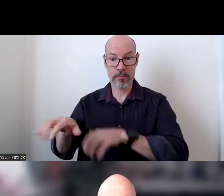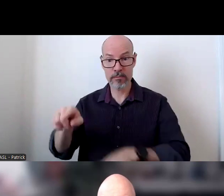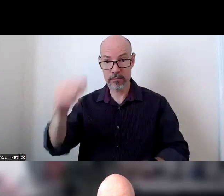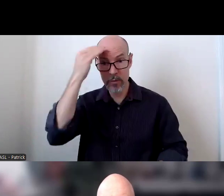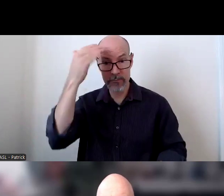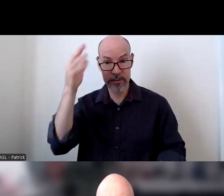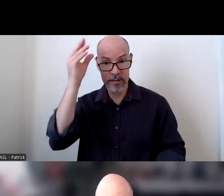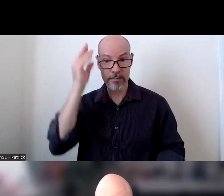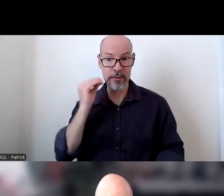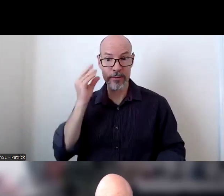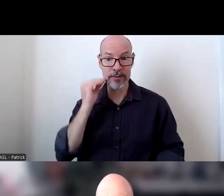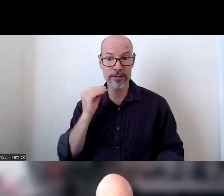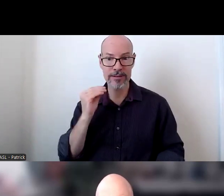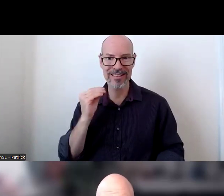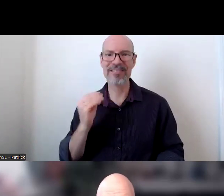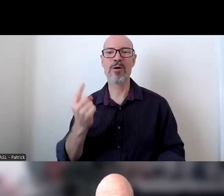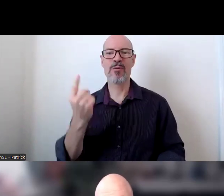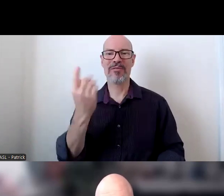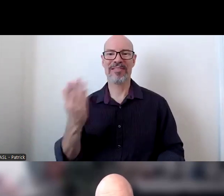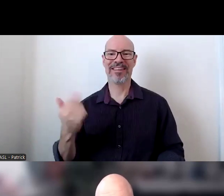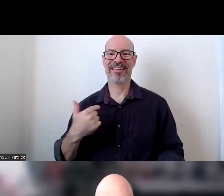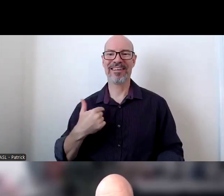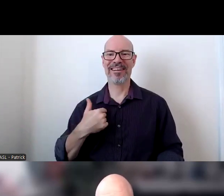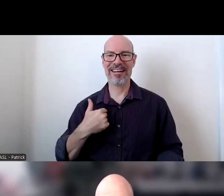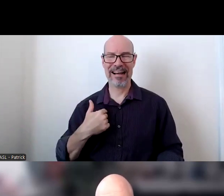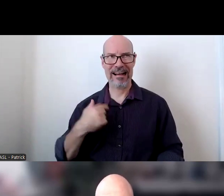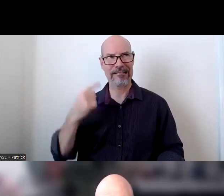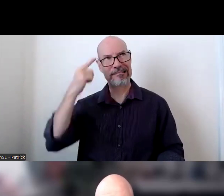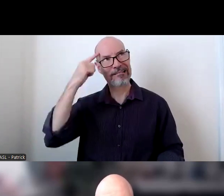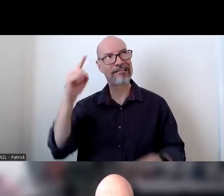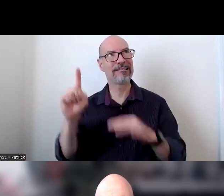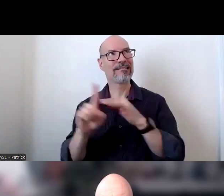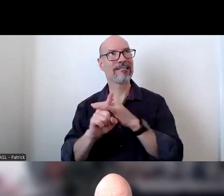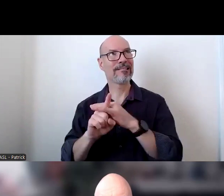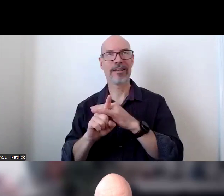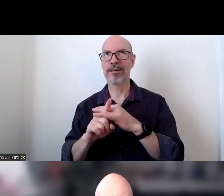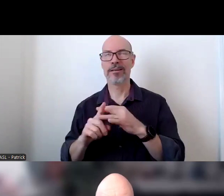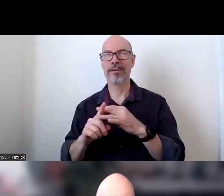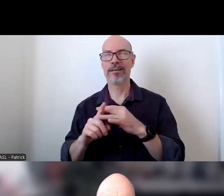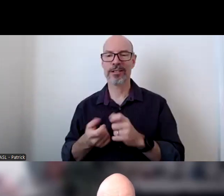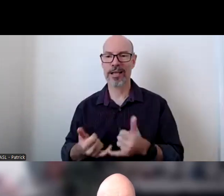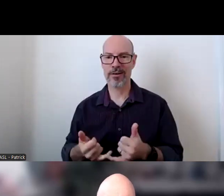provider works. Something that I realized too late to make any changes to the